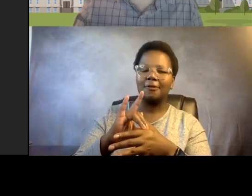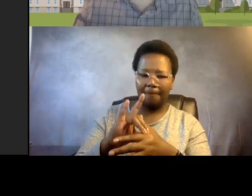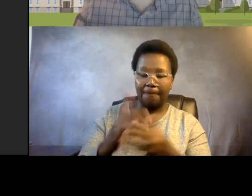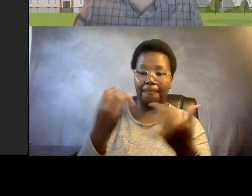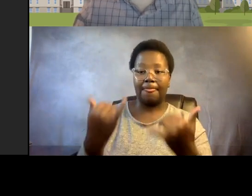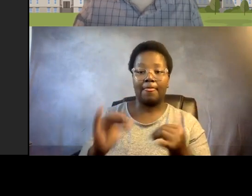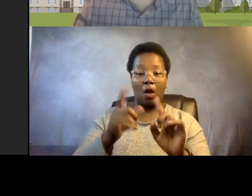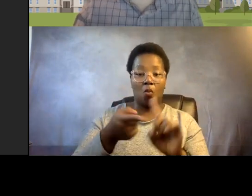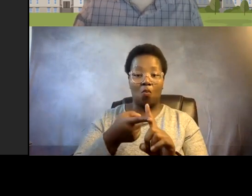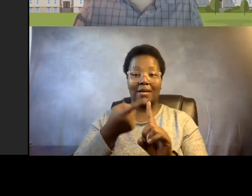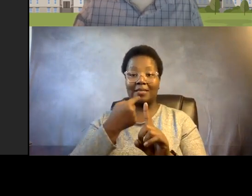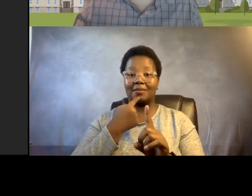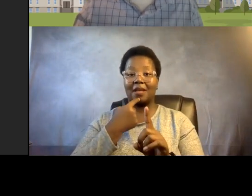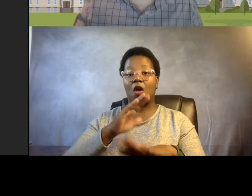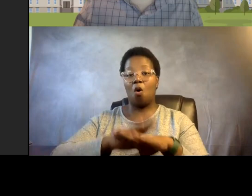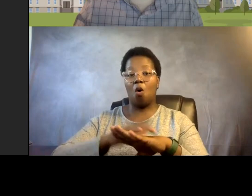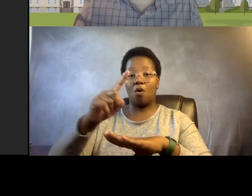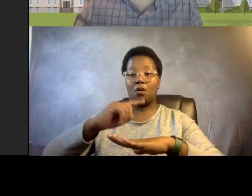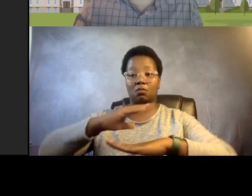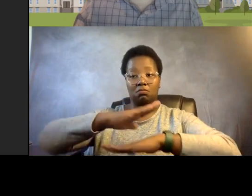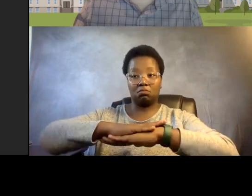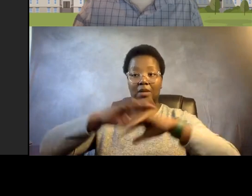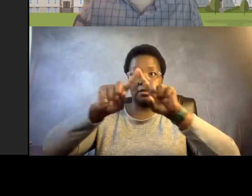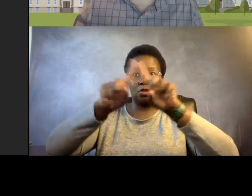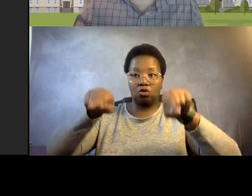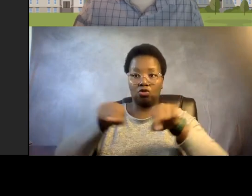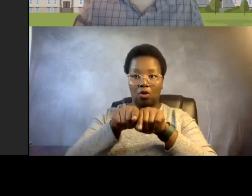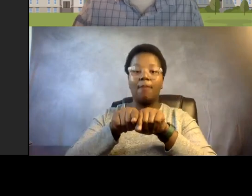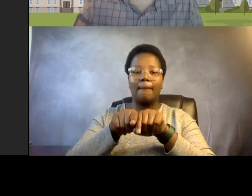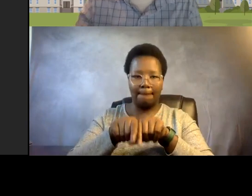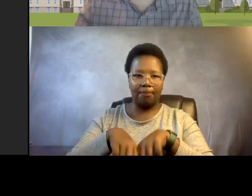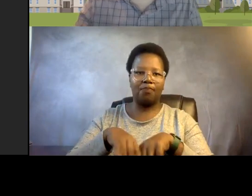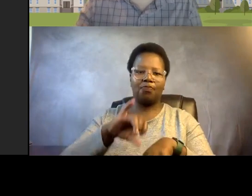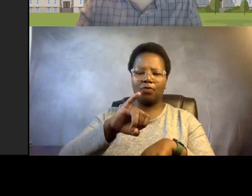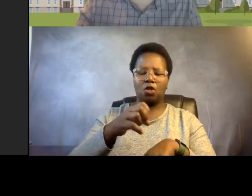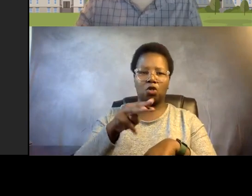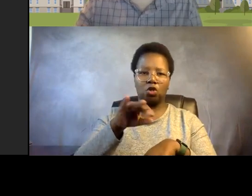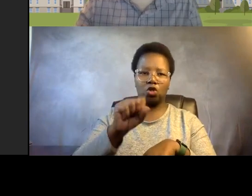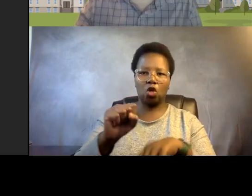side for Windows there's the JAWS screen reader. Survey data that we have from screen reader users,